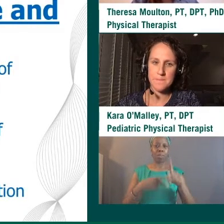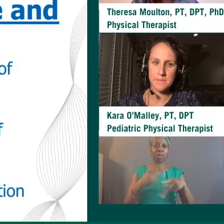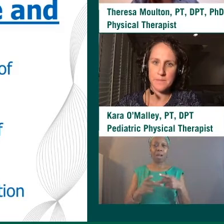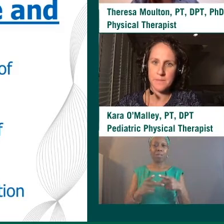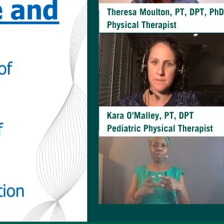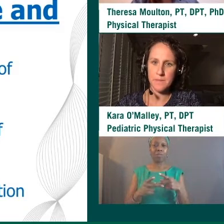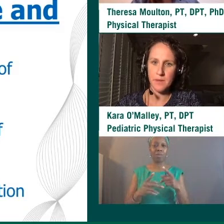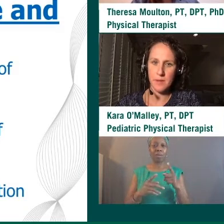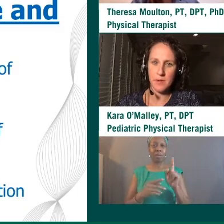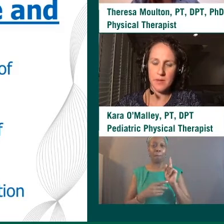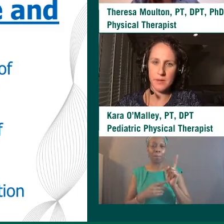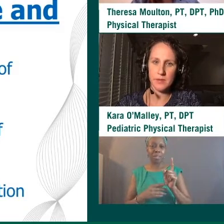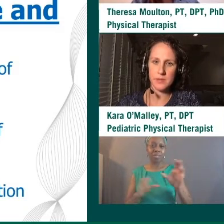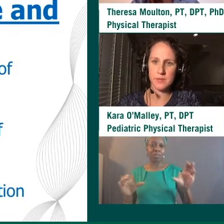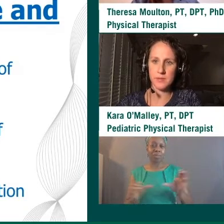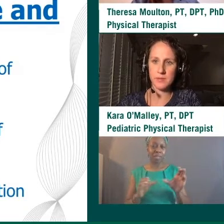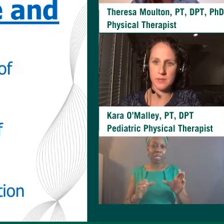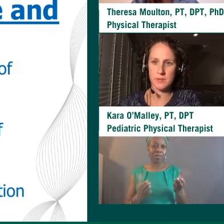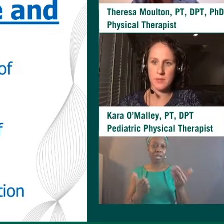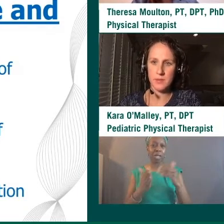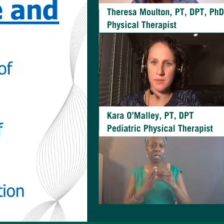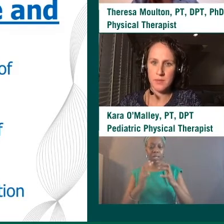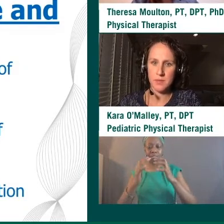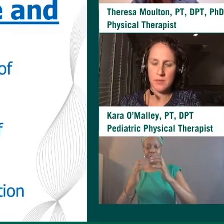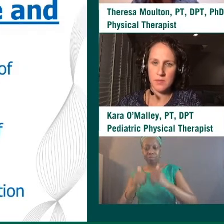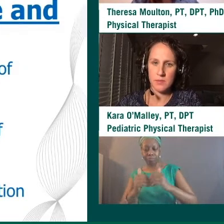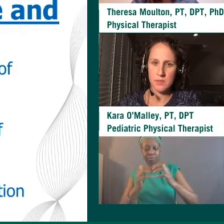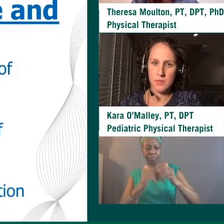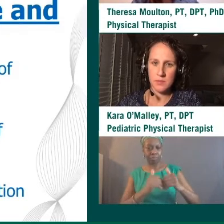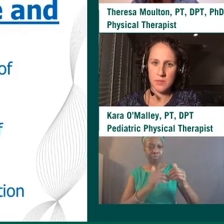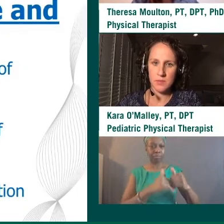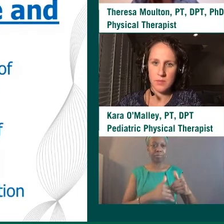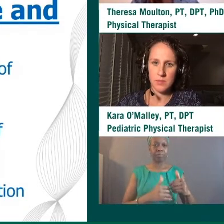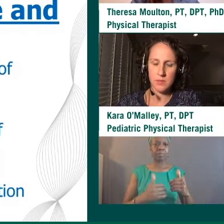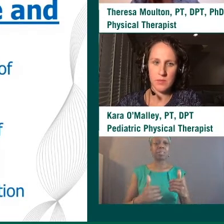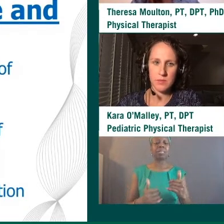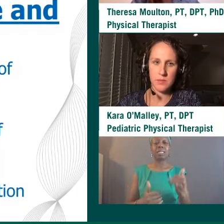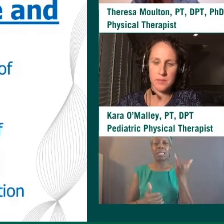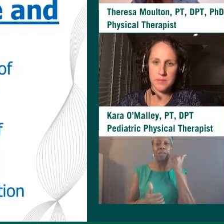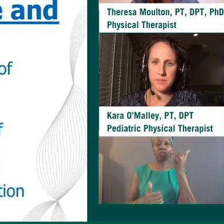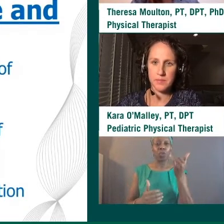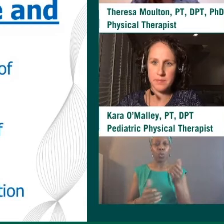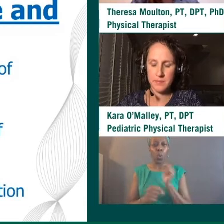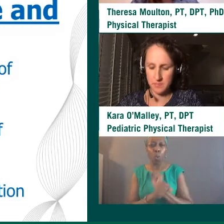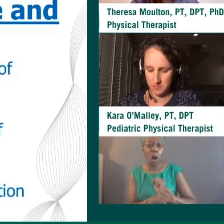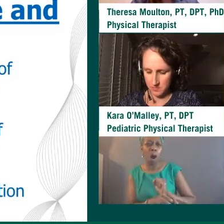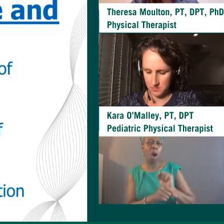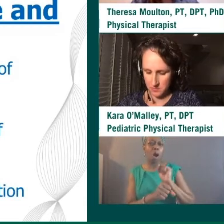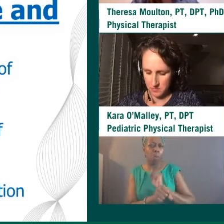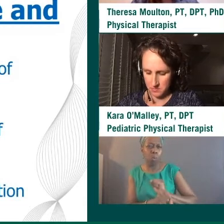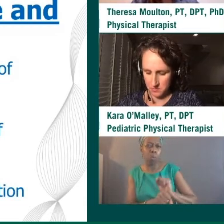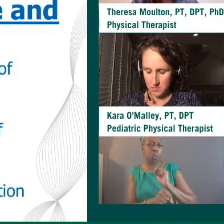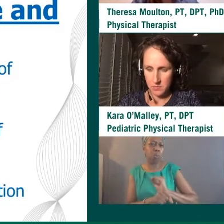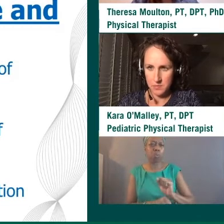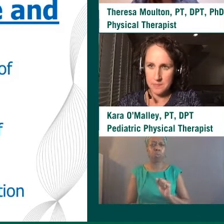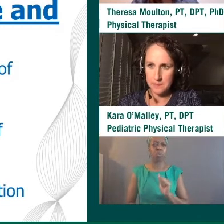If you do really vigorous activity where you work very very hard, you don't necessarily need to do quite as many minutes